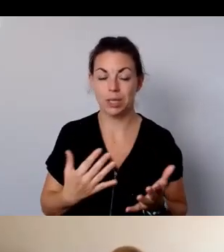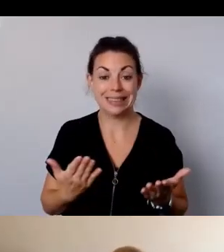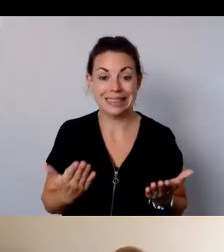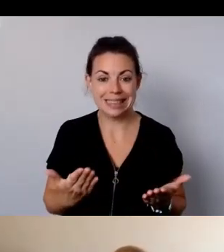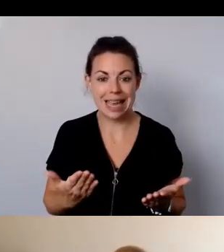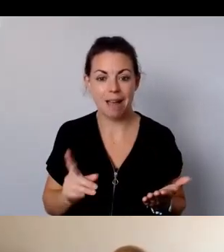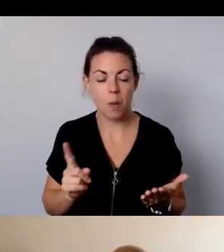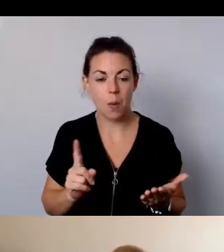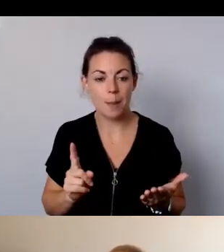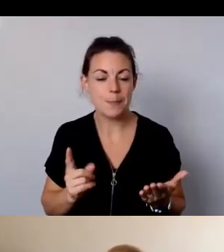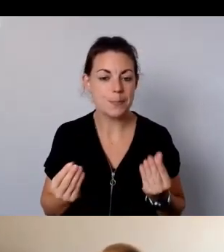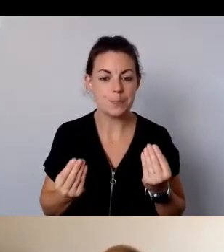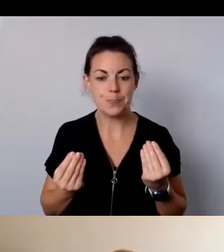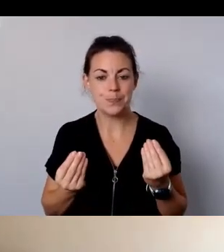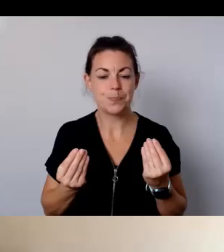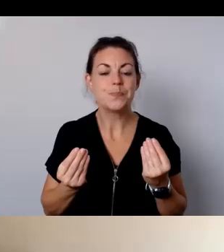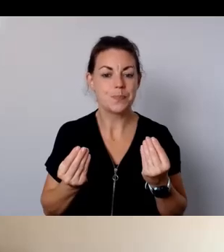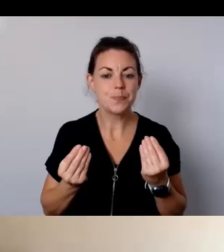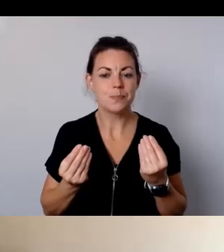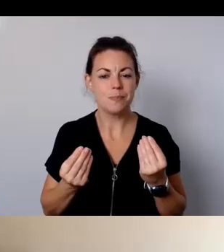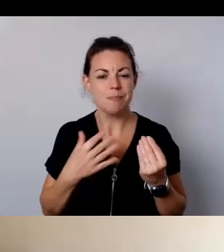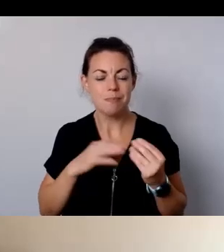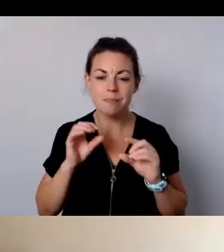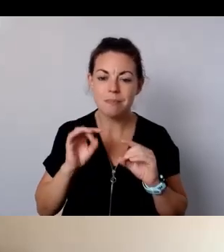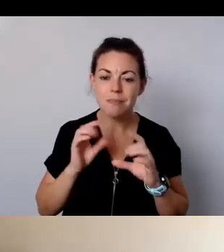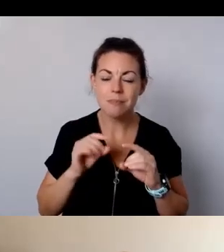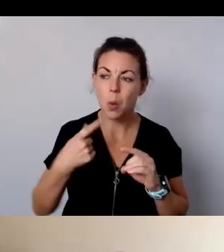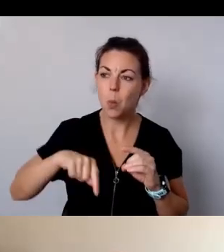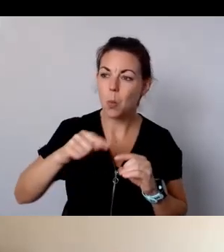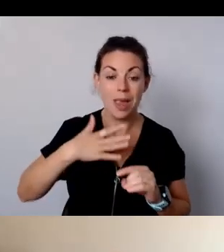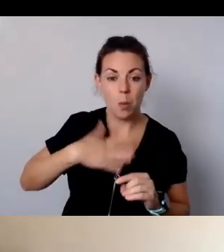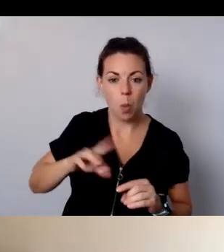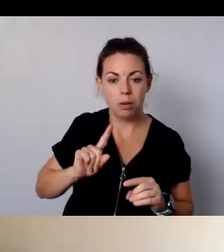is just talk a bit about what we're looking for, because there's lots of information on the website